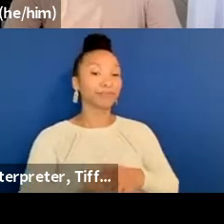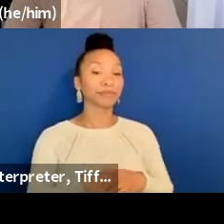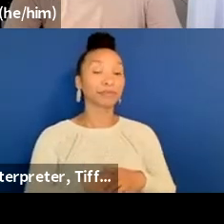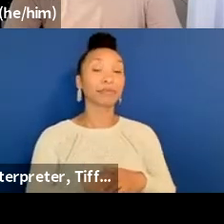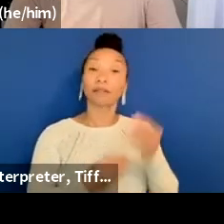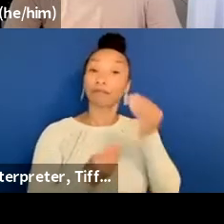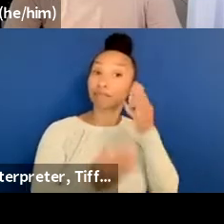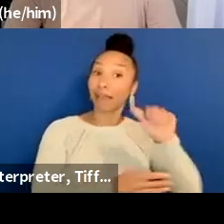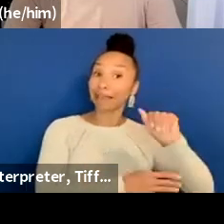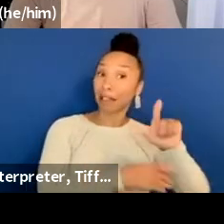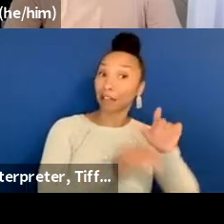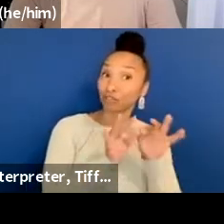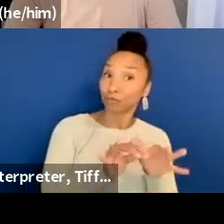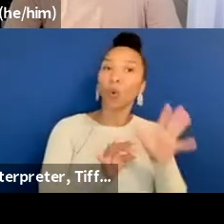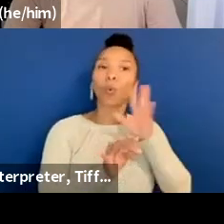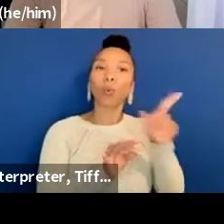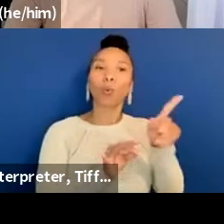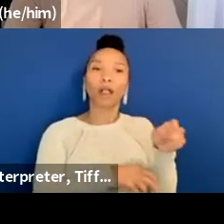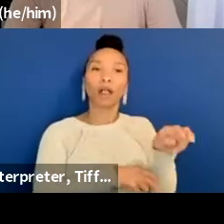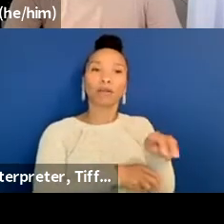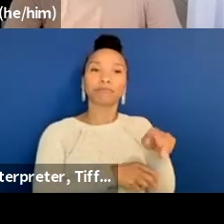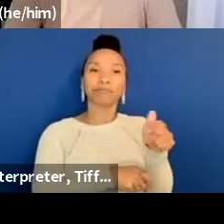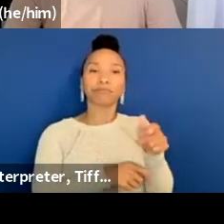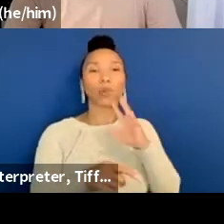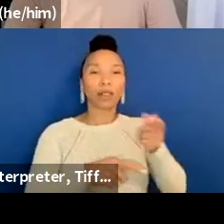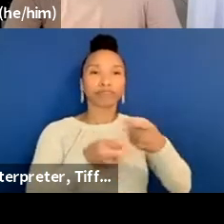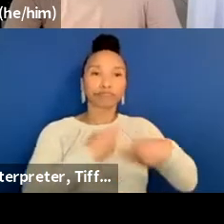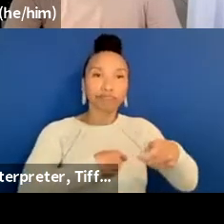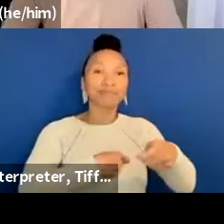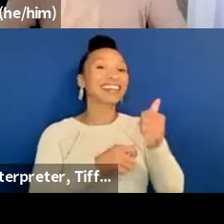Kirya Traber (she/her): Welcome and good evening everyone sorry to interrupt.